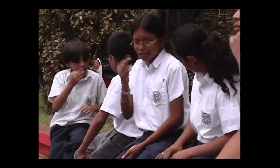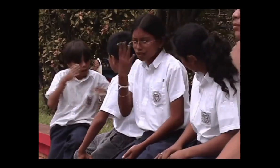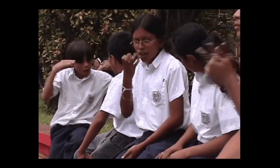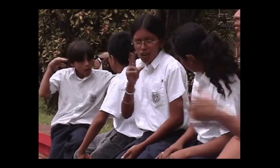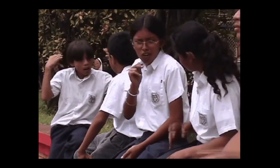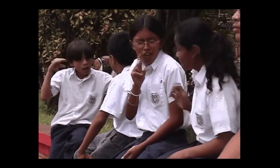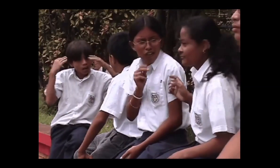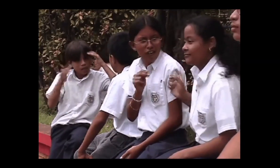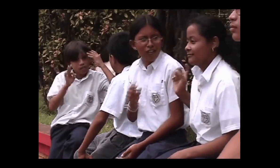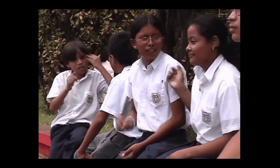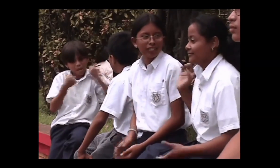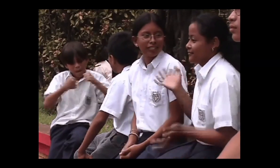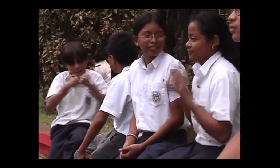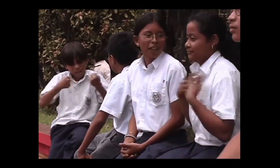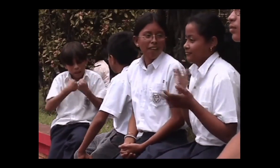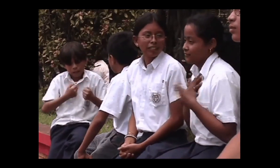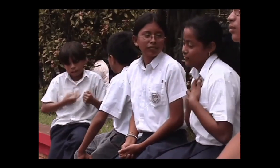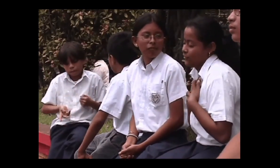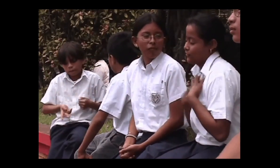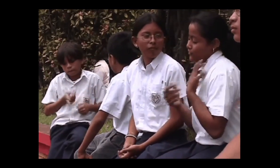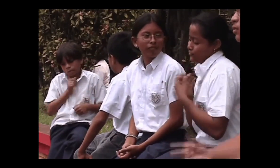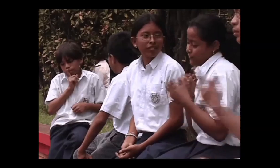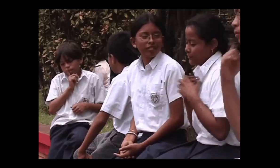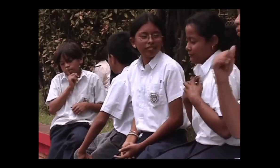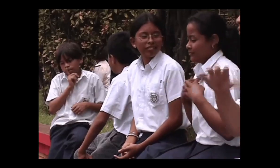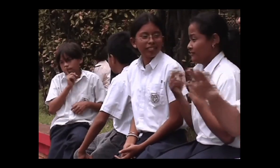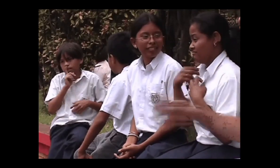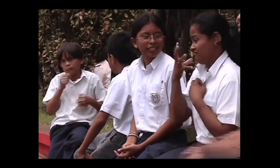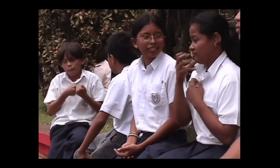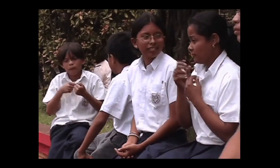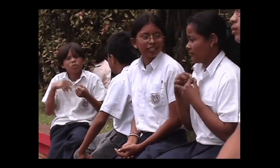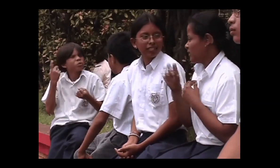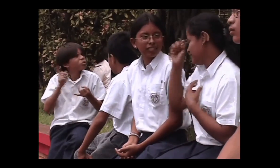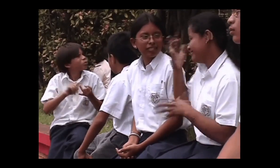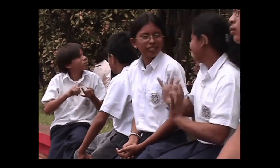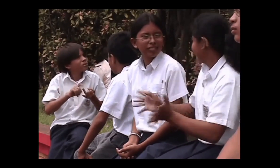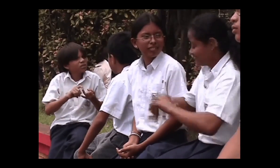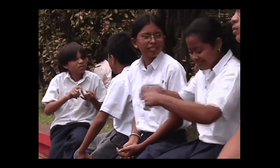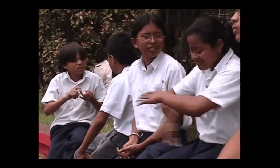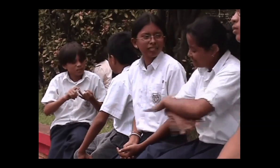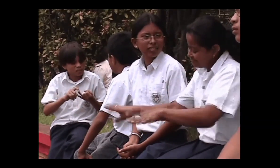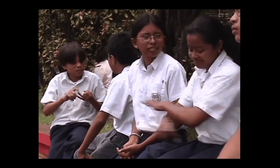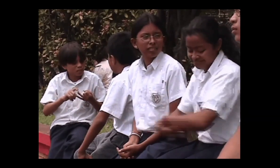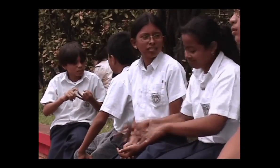for. And if we want to know where they got their language from we can retrace the